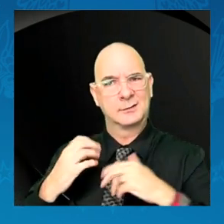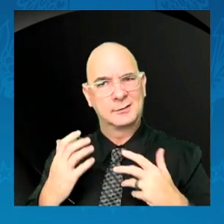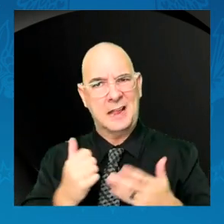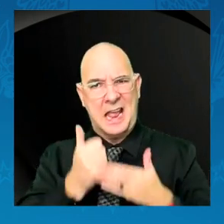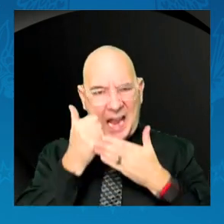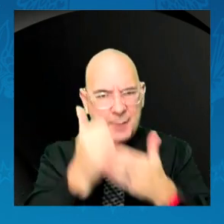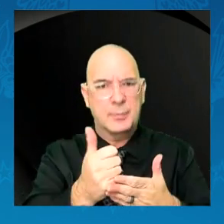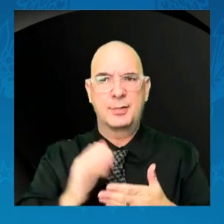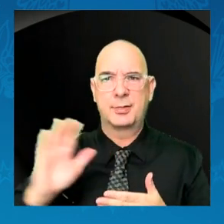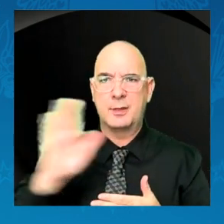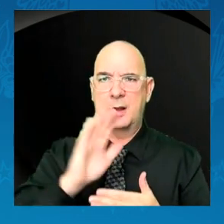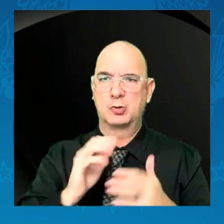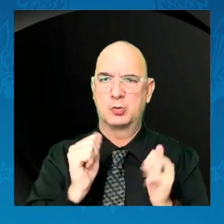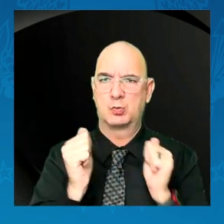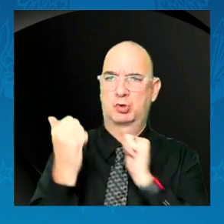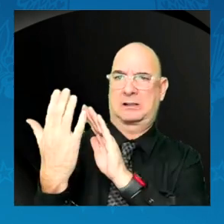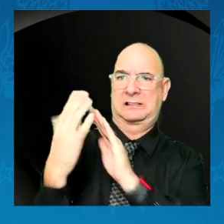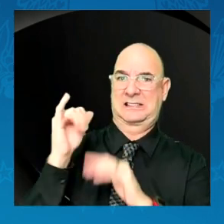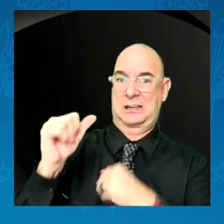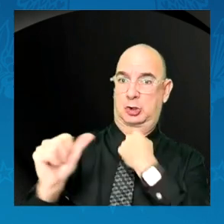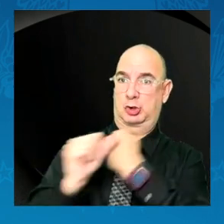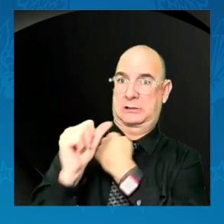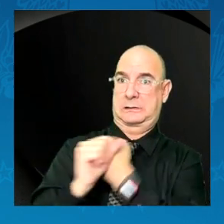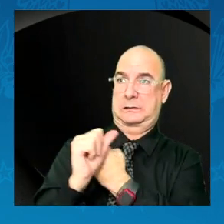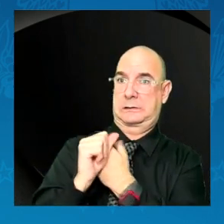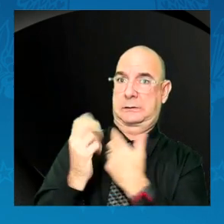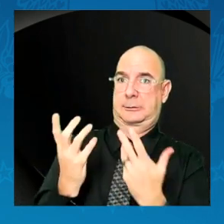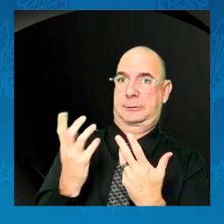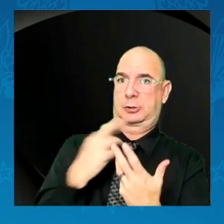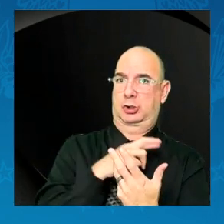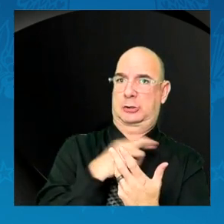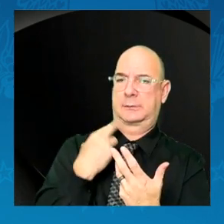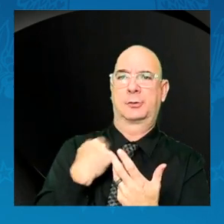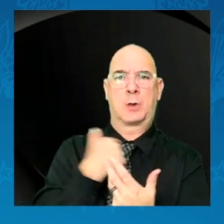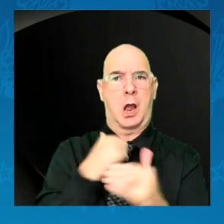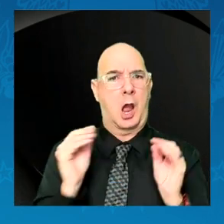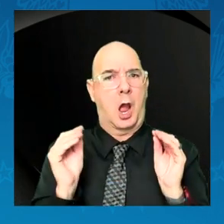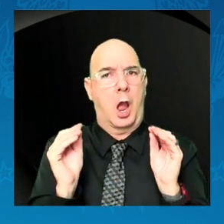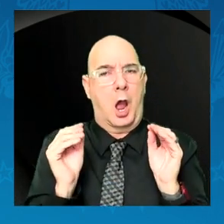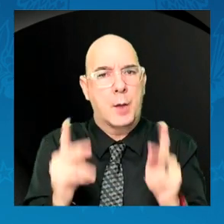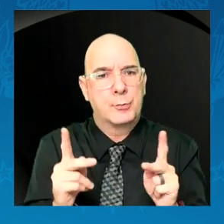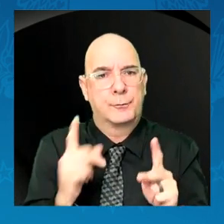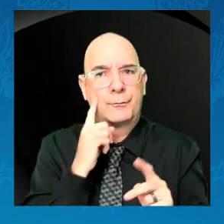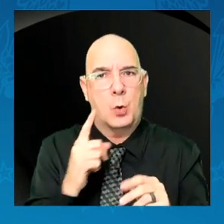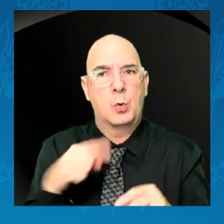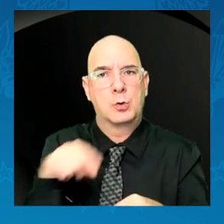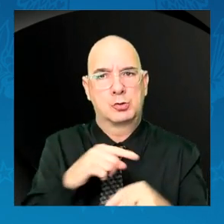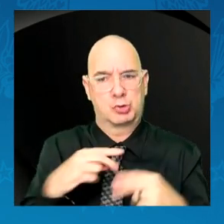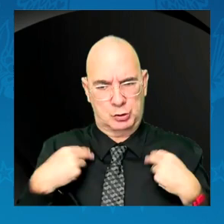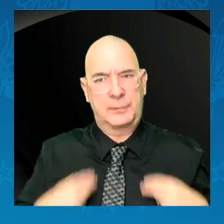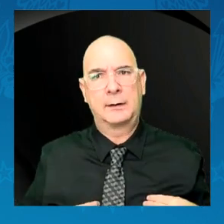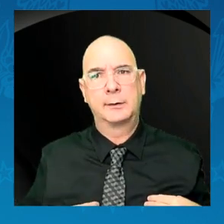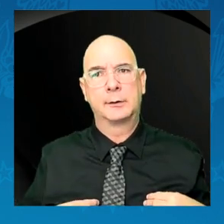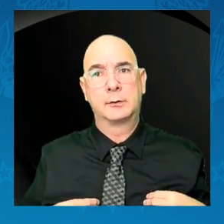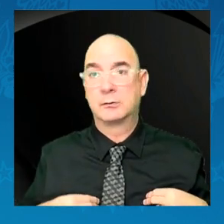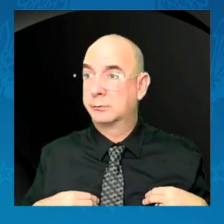of innovation and opportunity for mankind. But what is perhaps less known is that the intelligence community has a history.